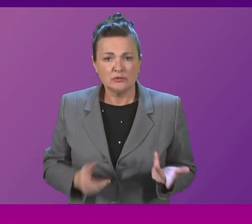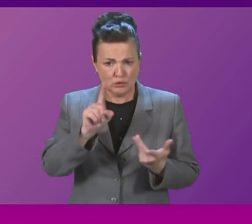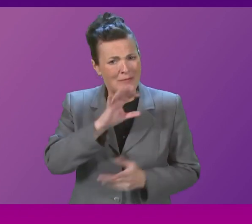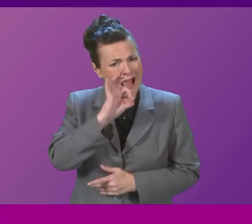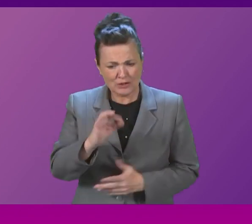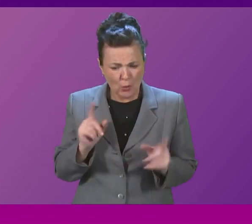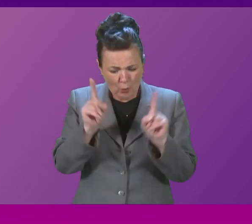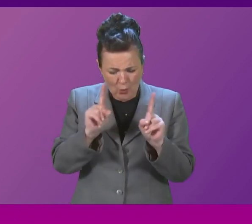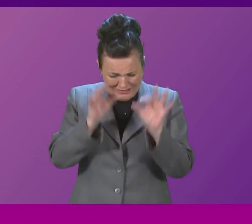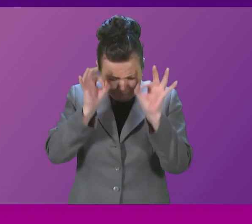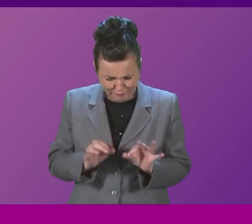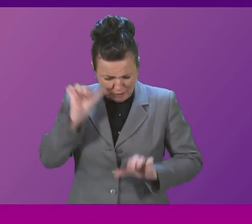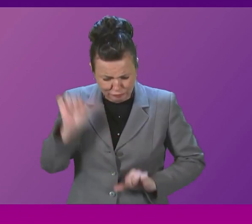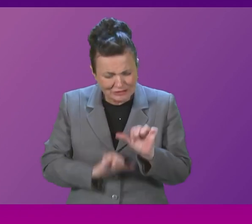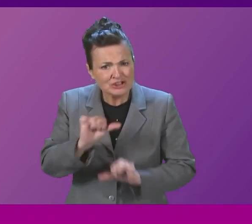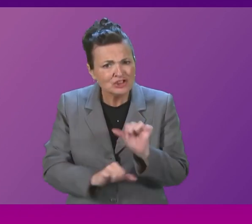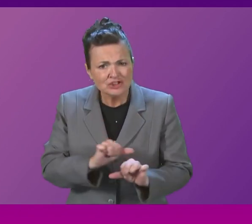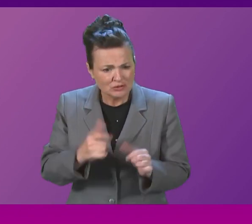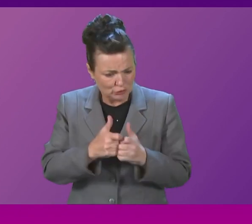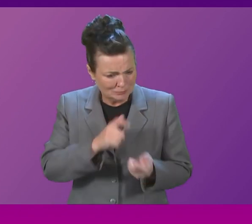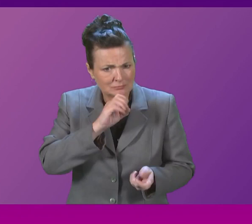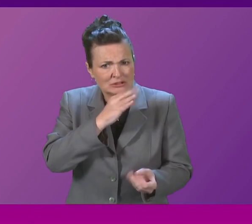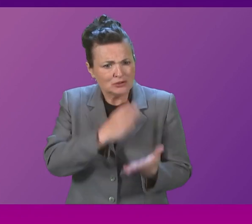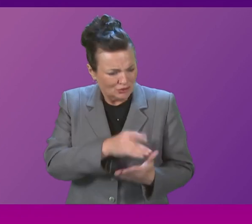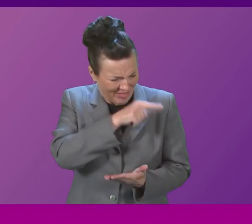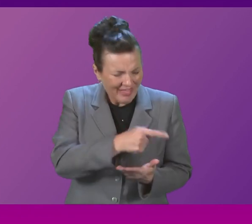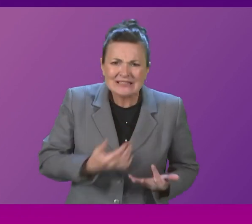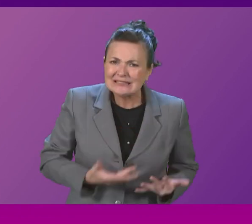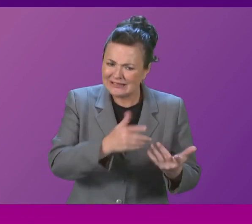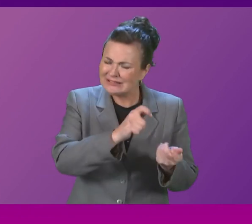on whether you have been approached by the Government on the point that, rather than